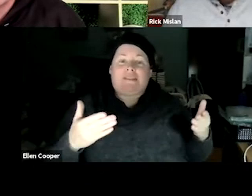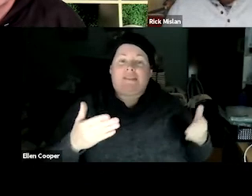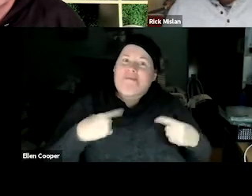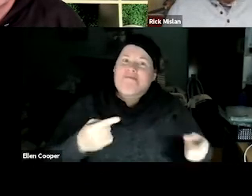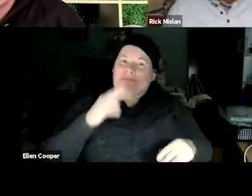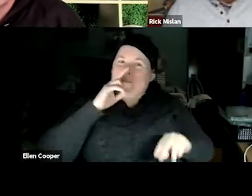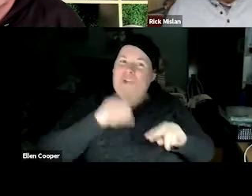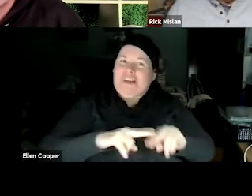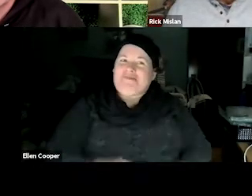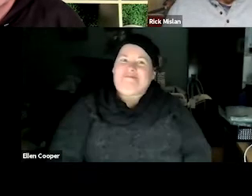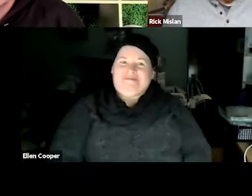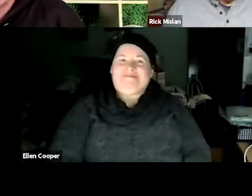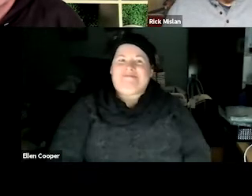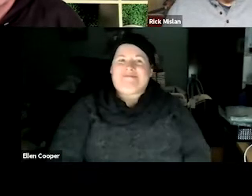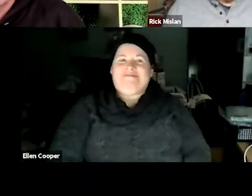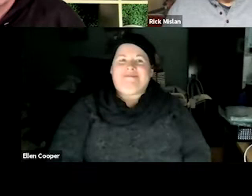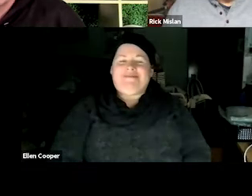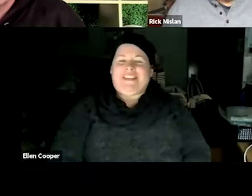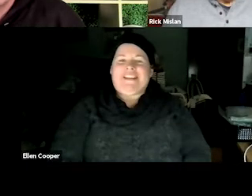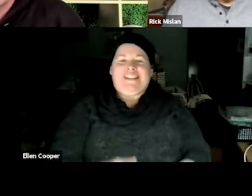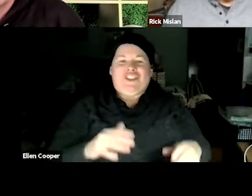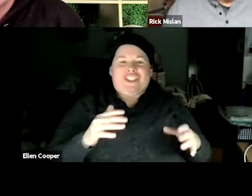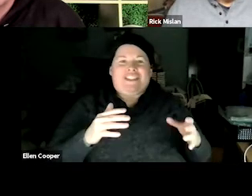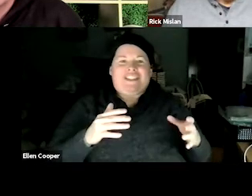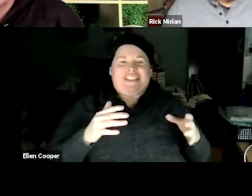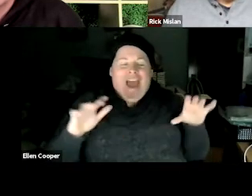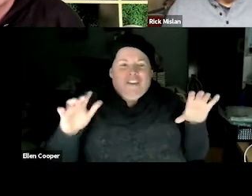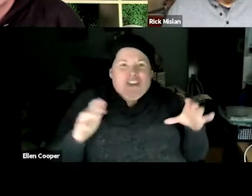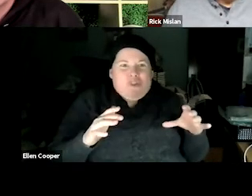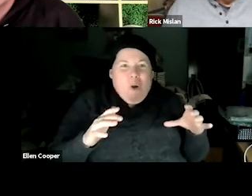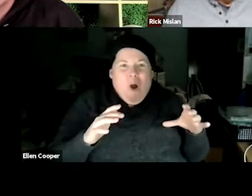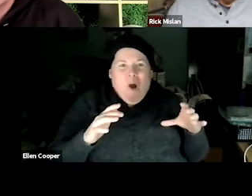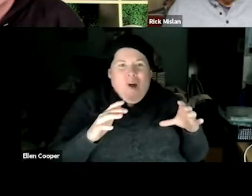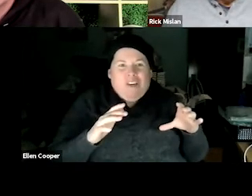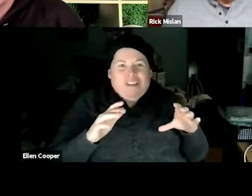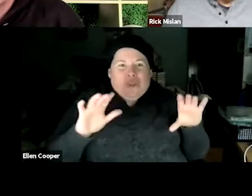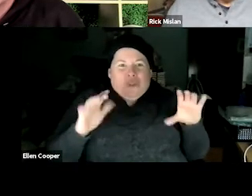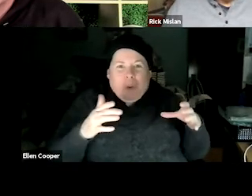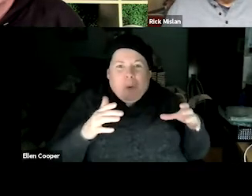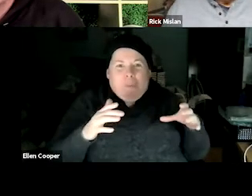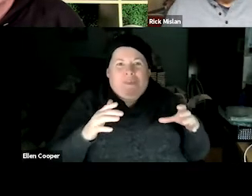Rick Mislan: You know, building up this small little section, if you will, we are adding soon.